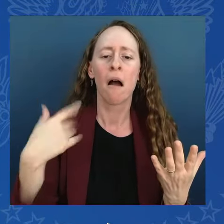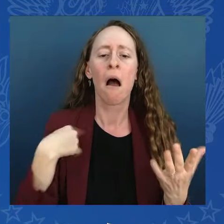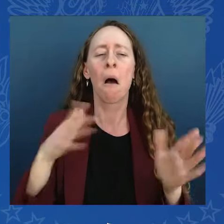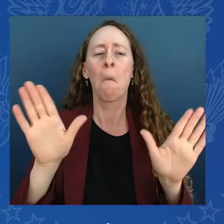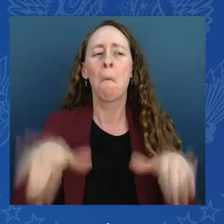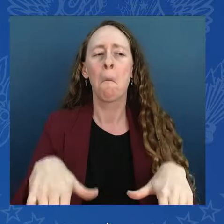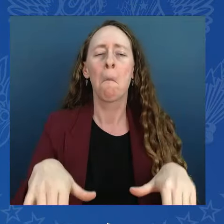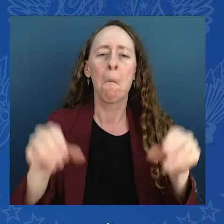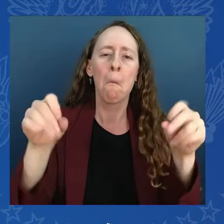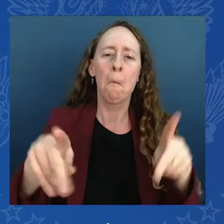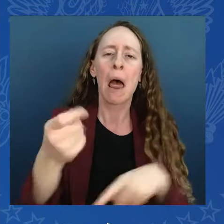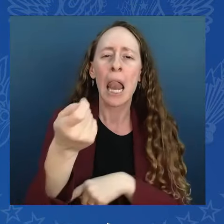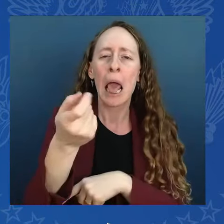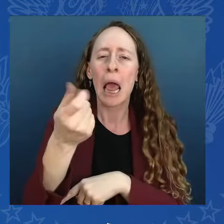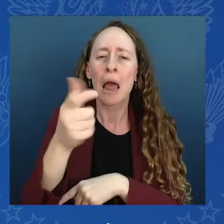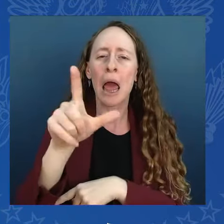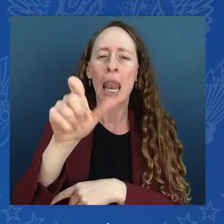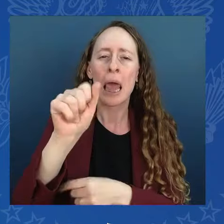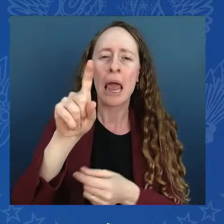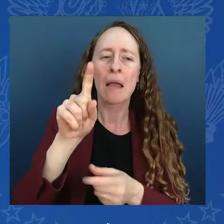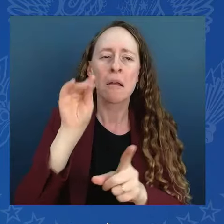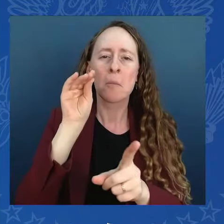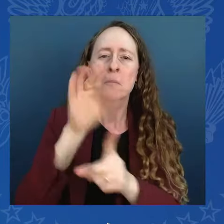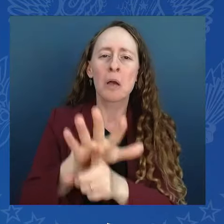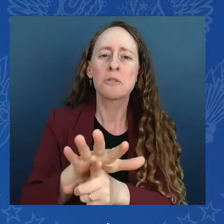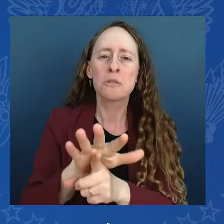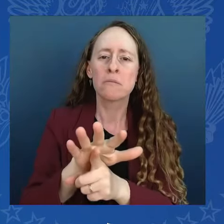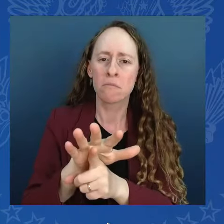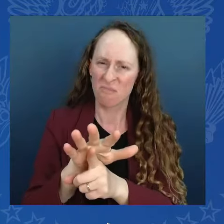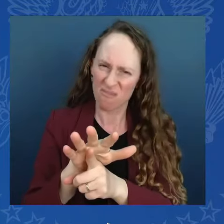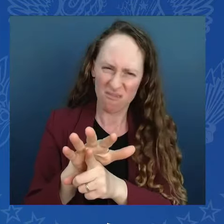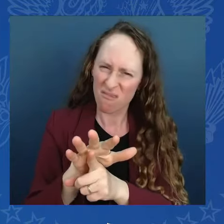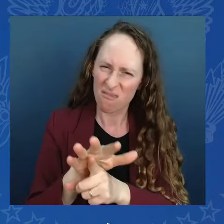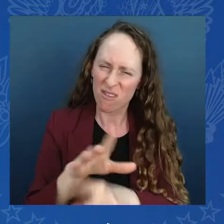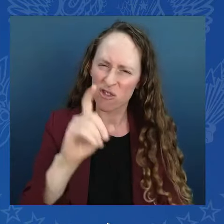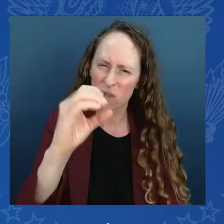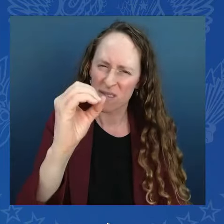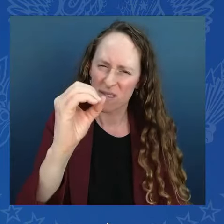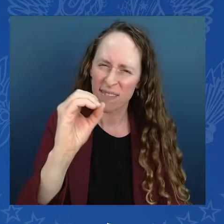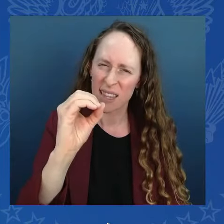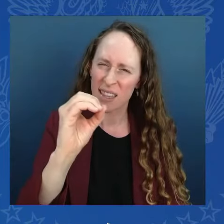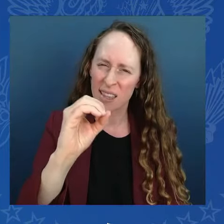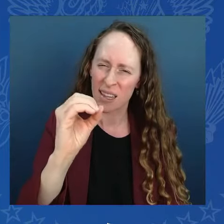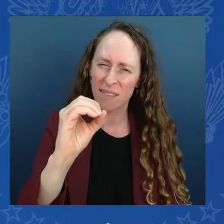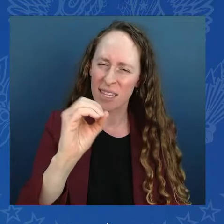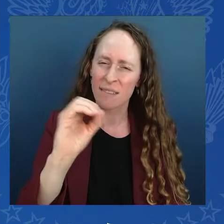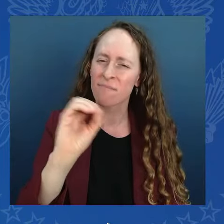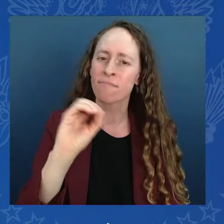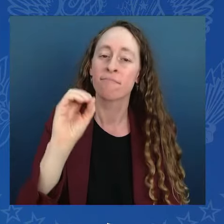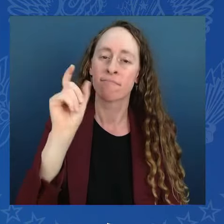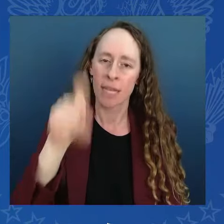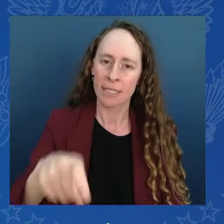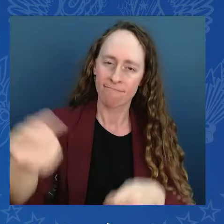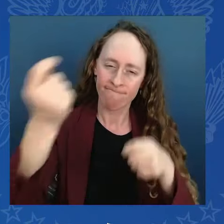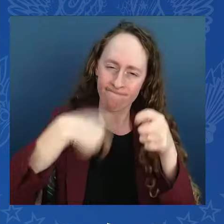And the only way forward is to replace every lead pipeline and connect the American people to clean water.